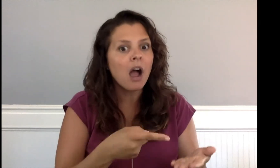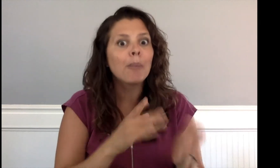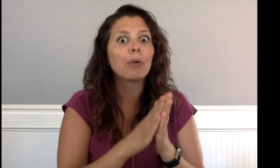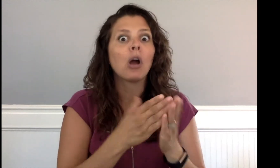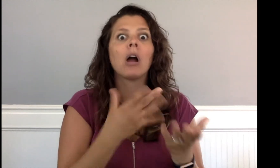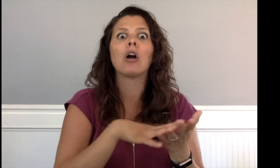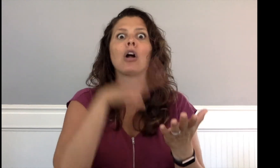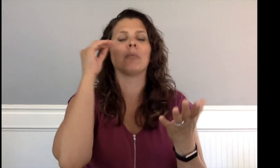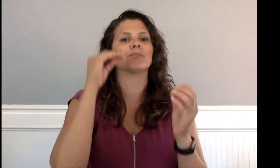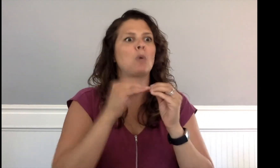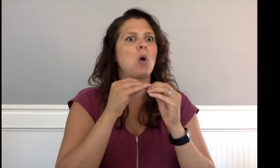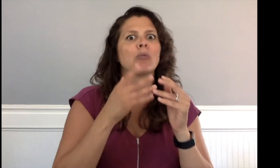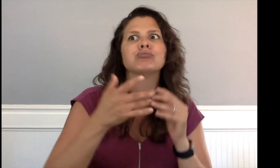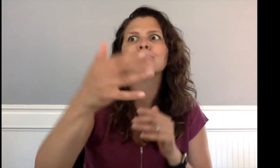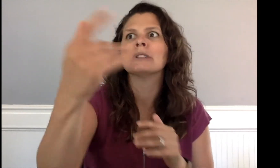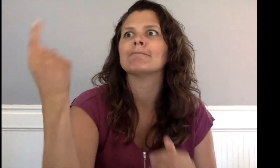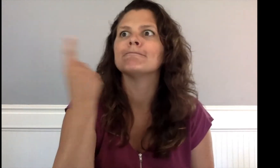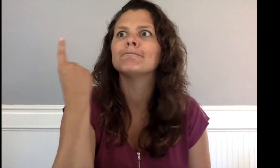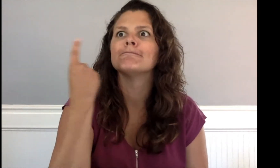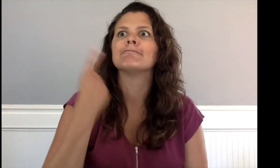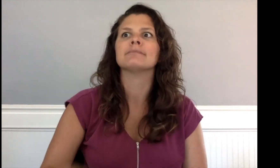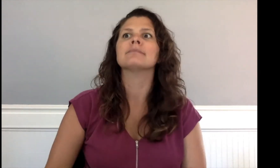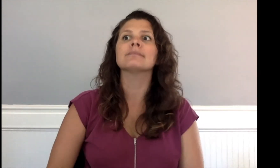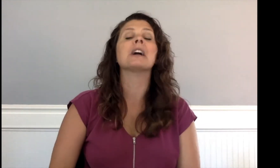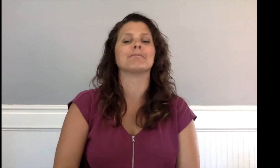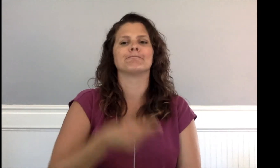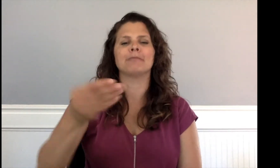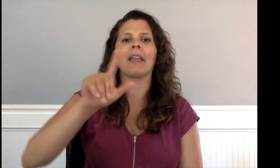book would show him what Mrs. Castle had meant.